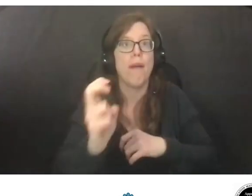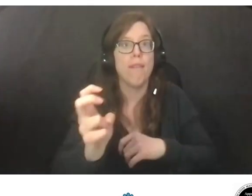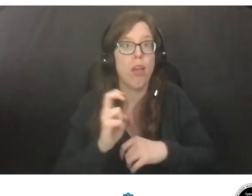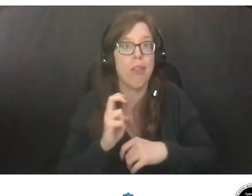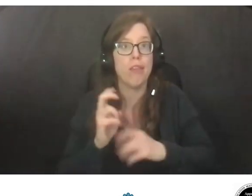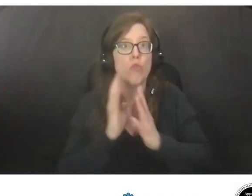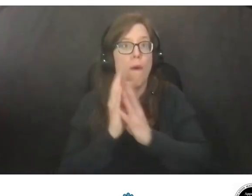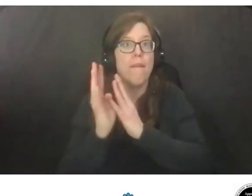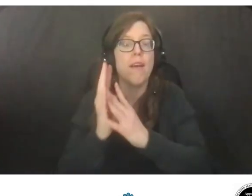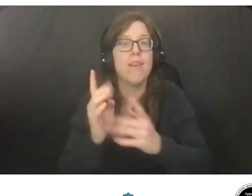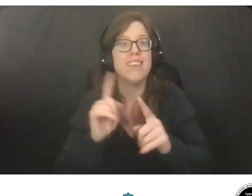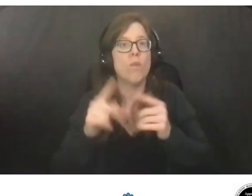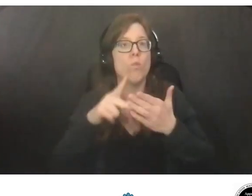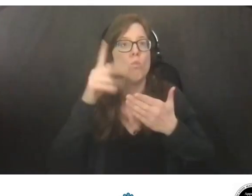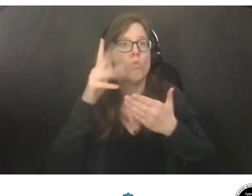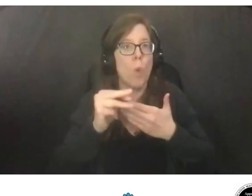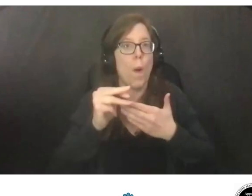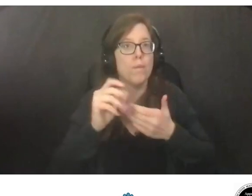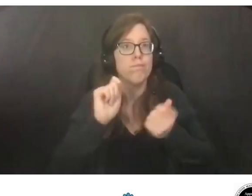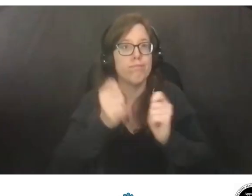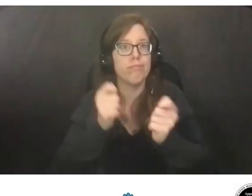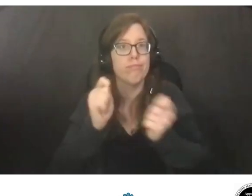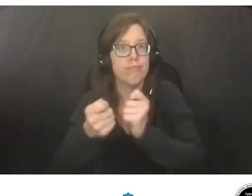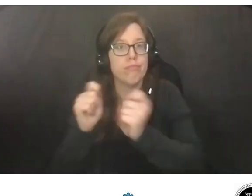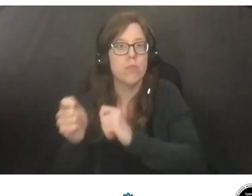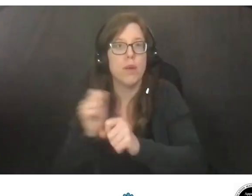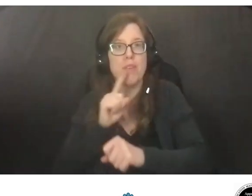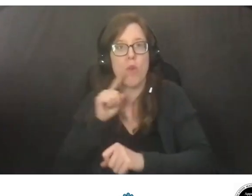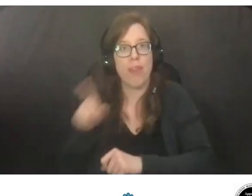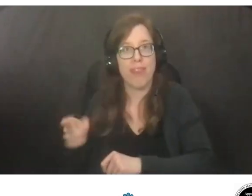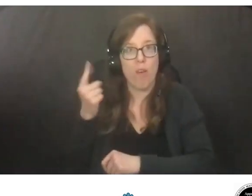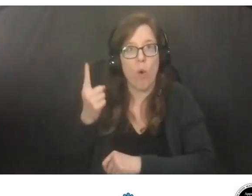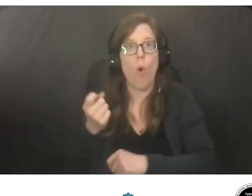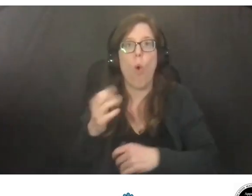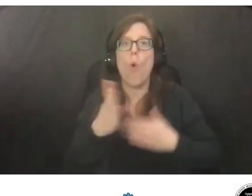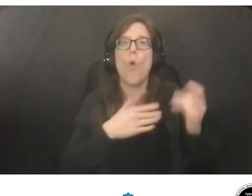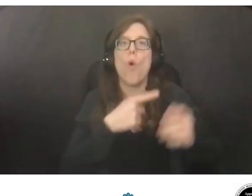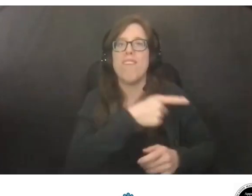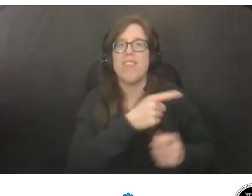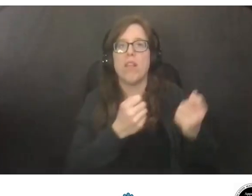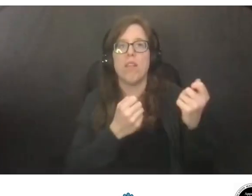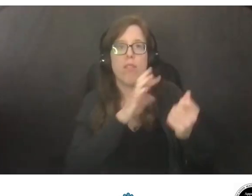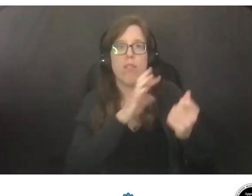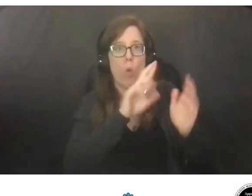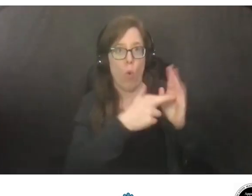So making sure that they understand that, or whoever is there to support them is